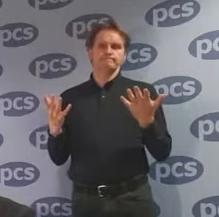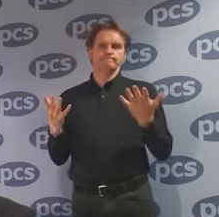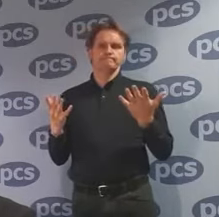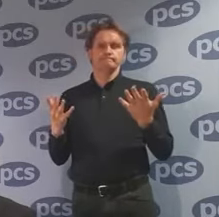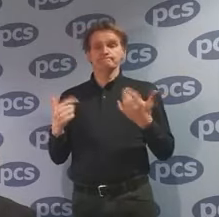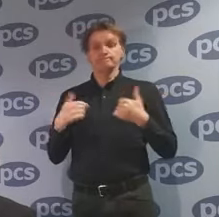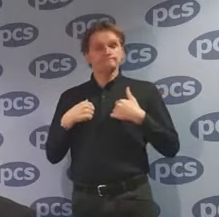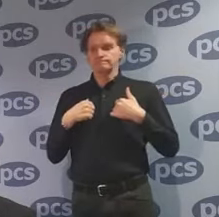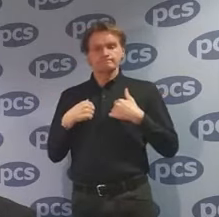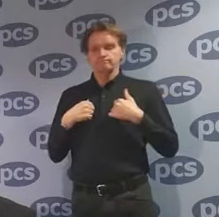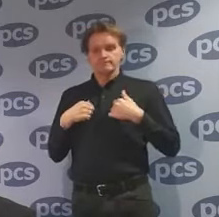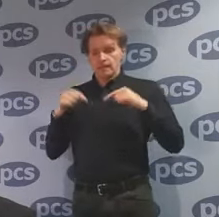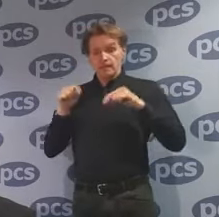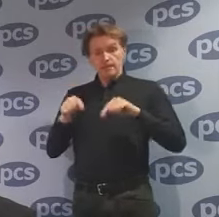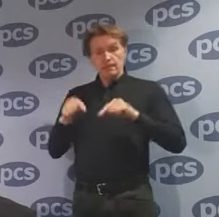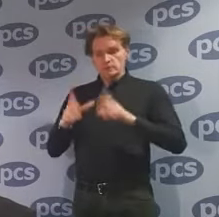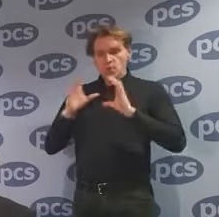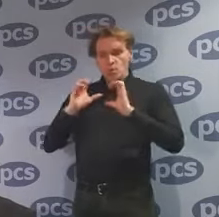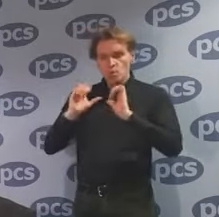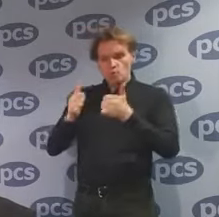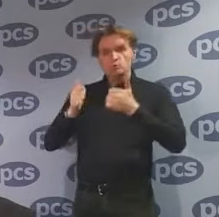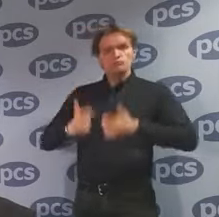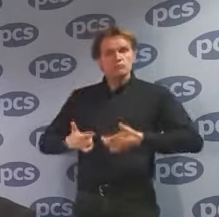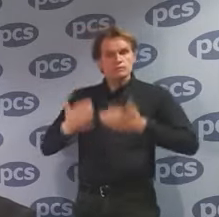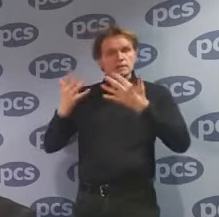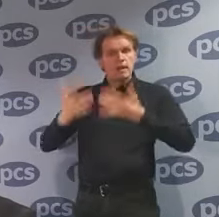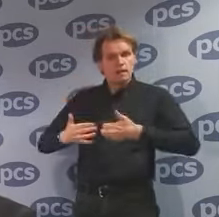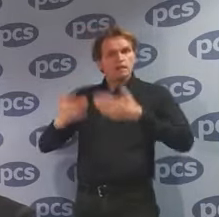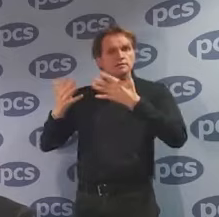wasn't just a very good result in overall terms, for this union it broke